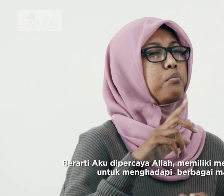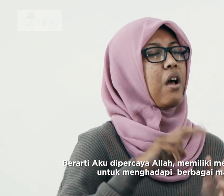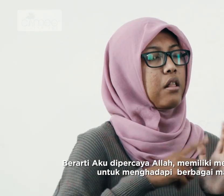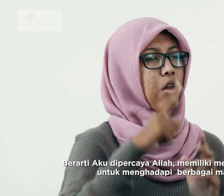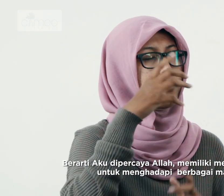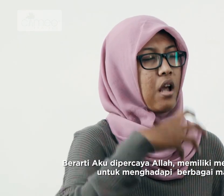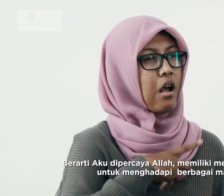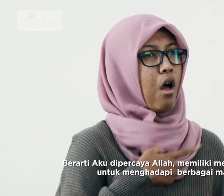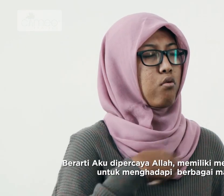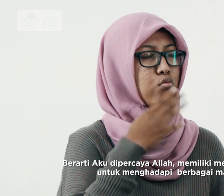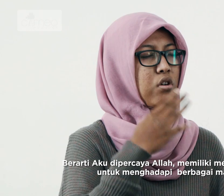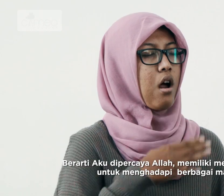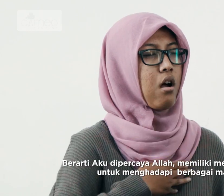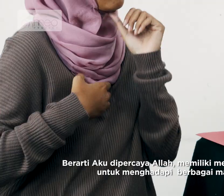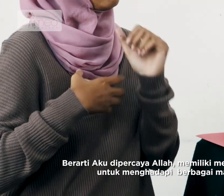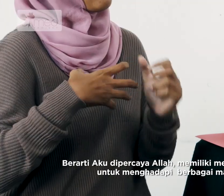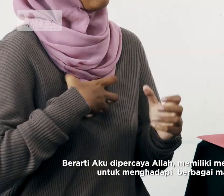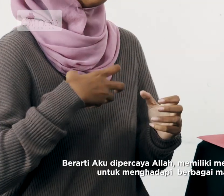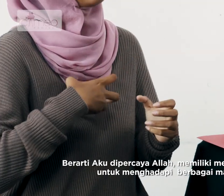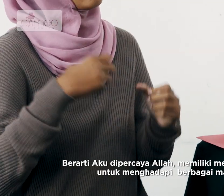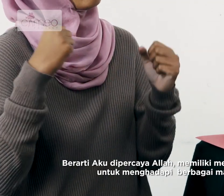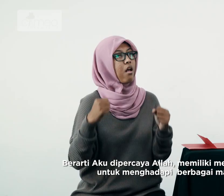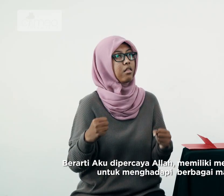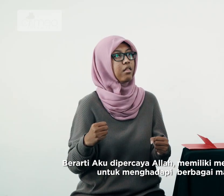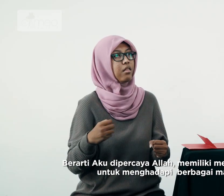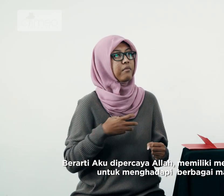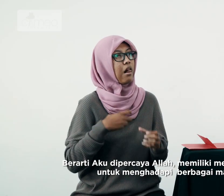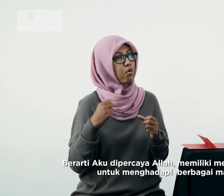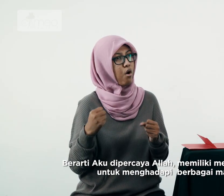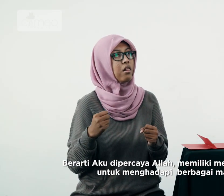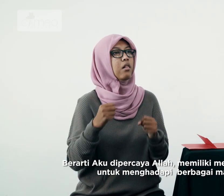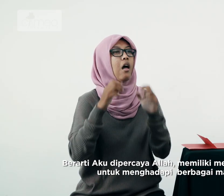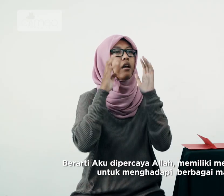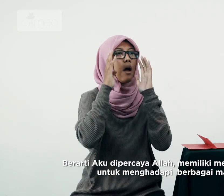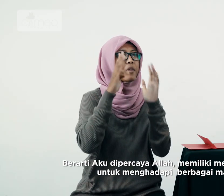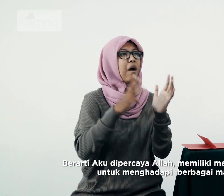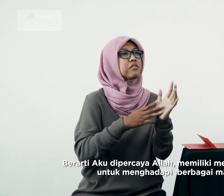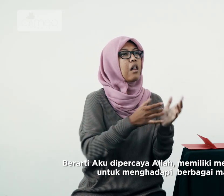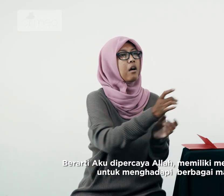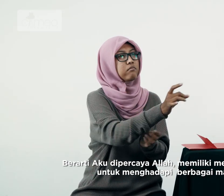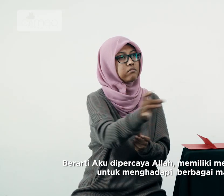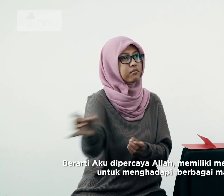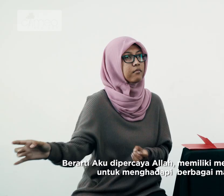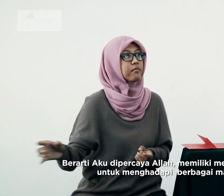That means God trusts me that I have strong heart to face a lot of problems.